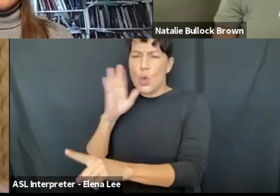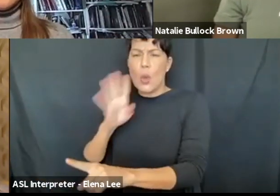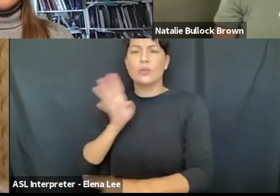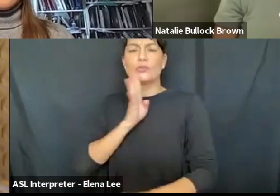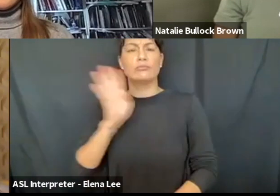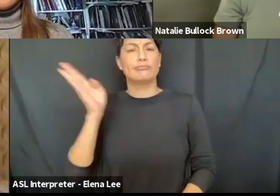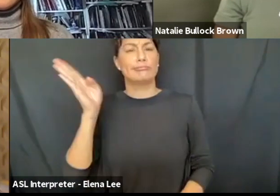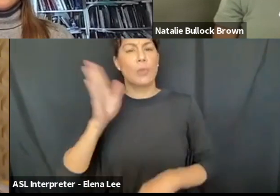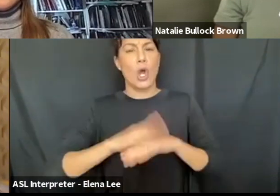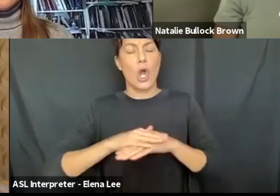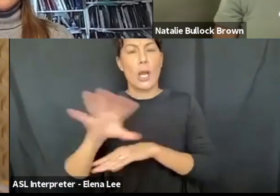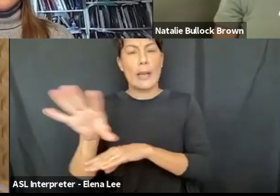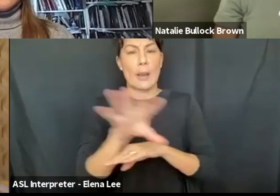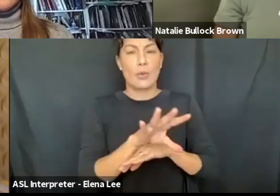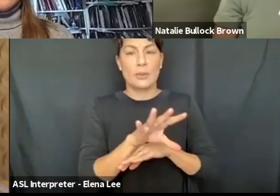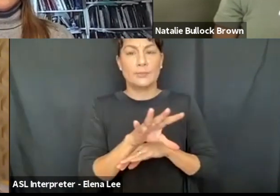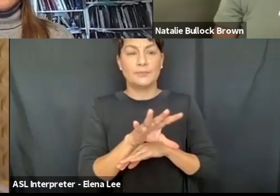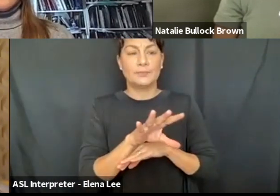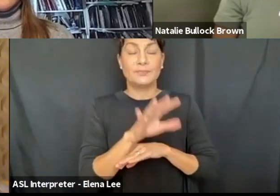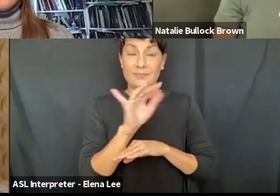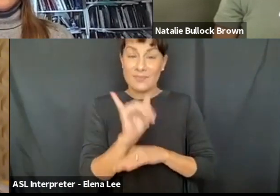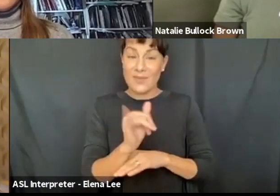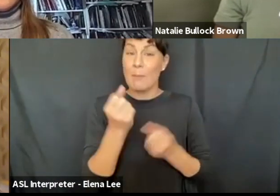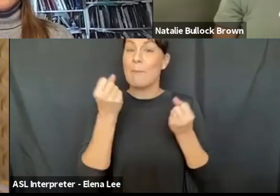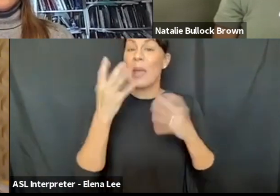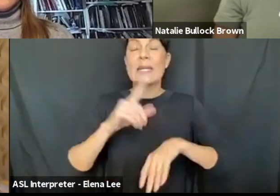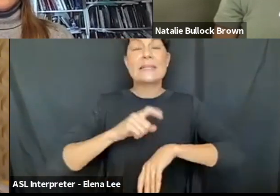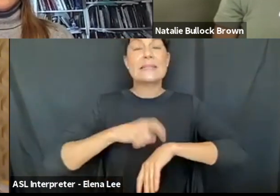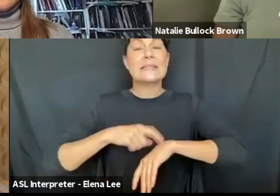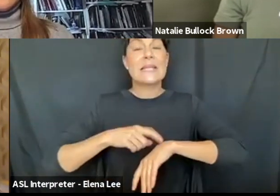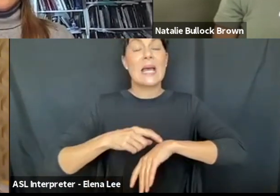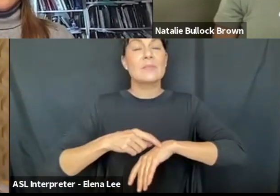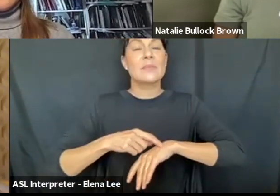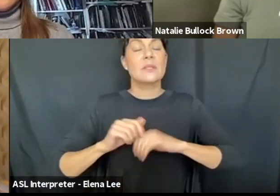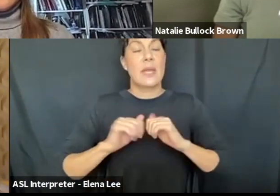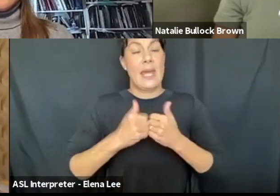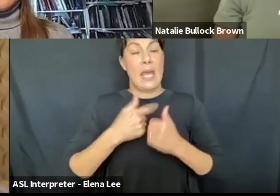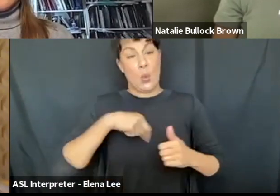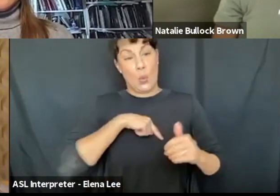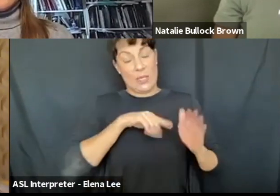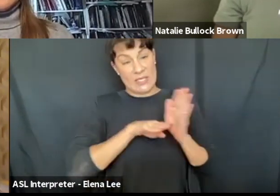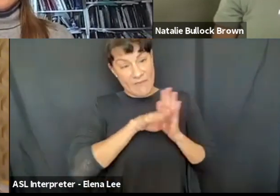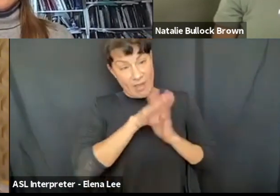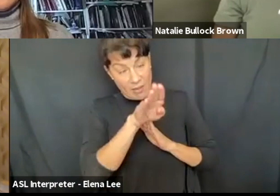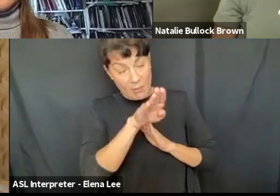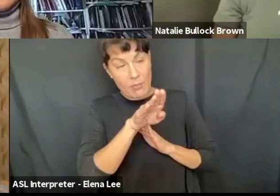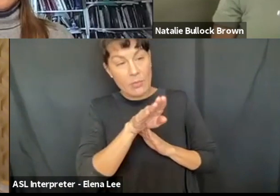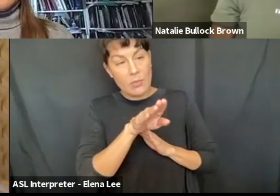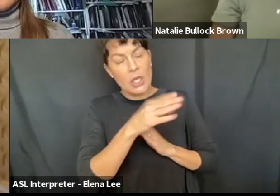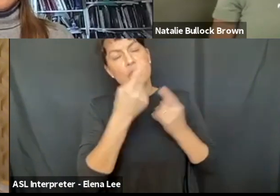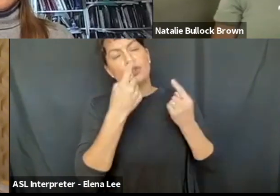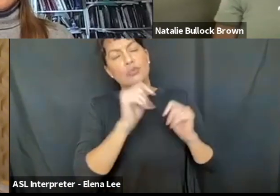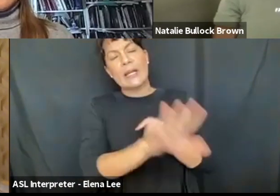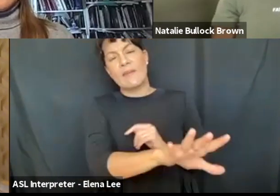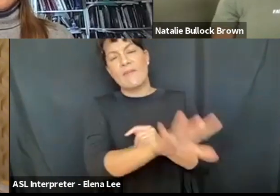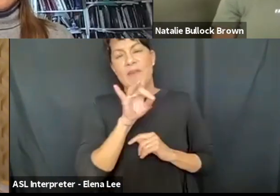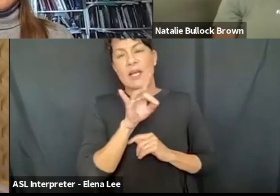is often what we've developed over time is really trying to find survivors